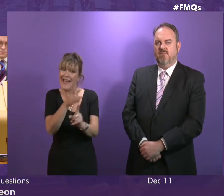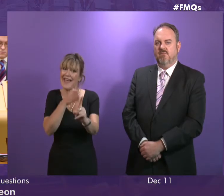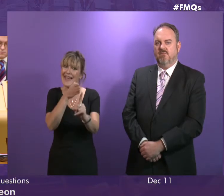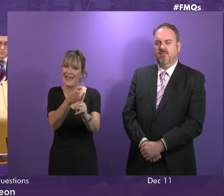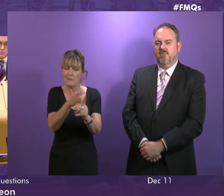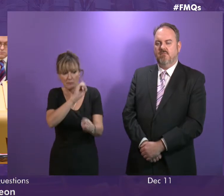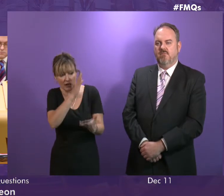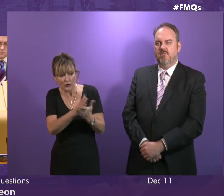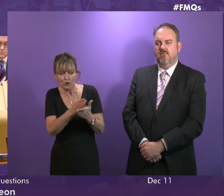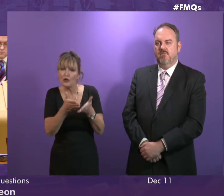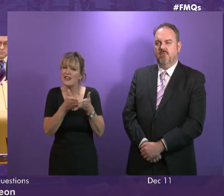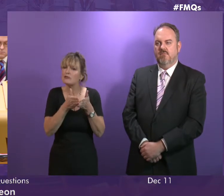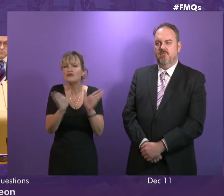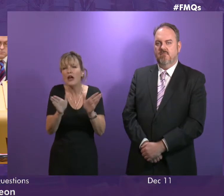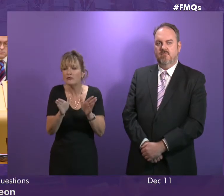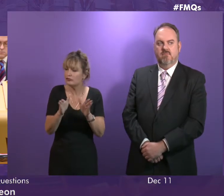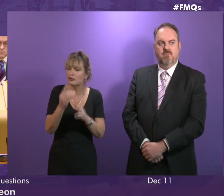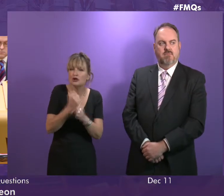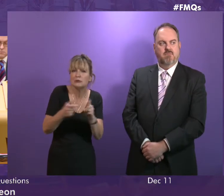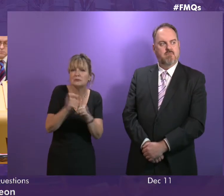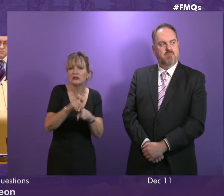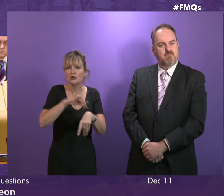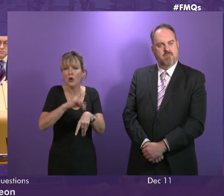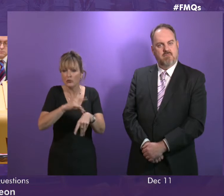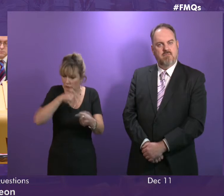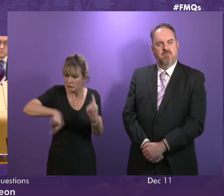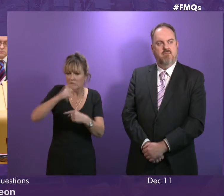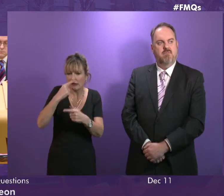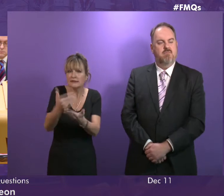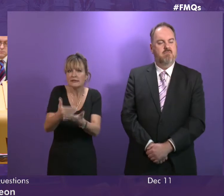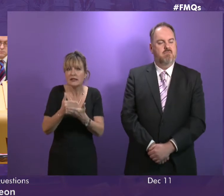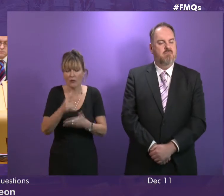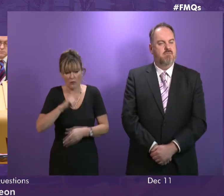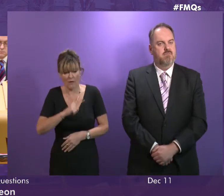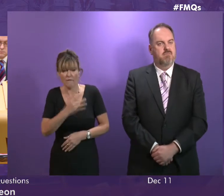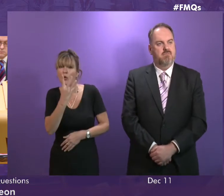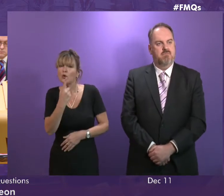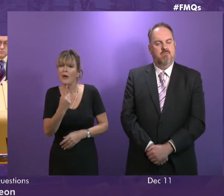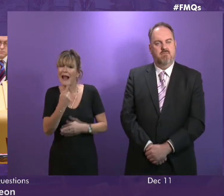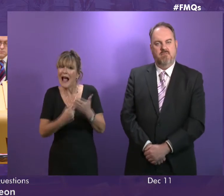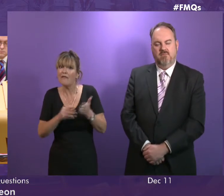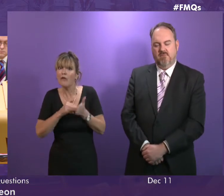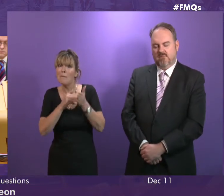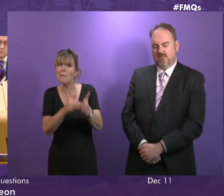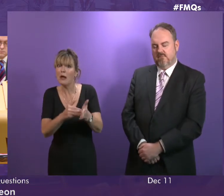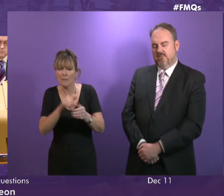practice for the future. Practices are already being reimbursed with £41.5 million through the Primary Medical Services (Premises Development Grants, Improvement Grants and Premises Costs)